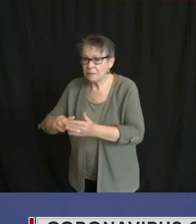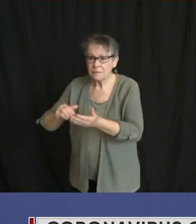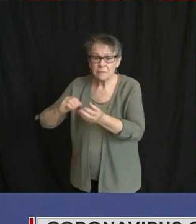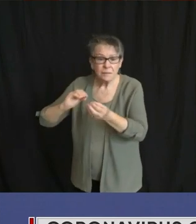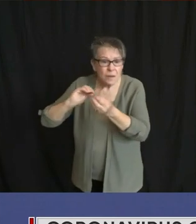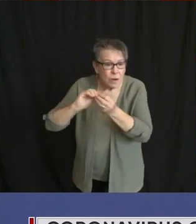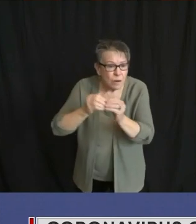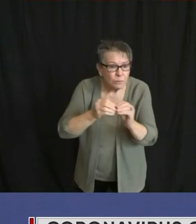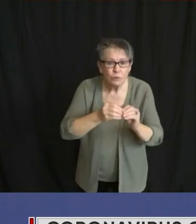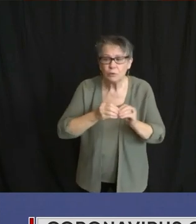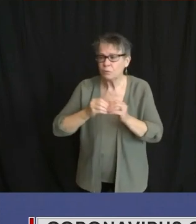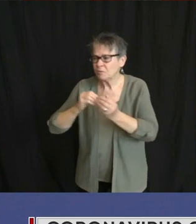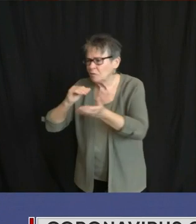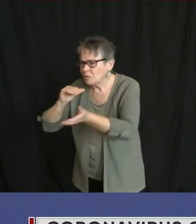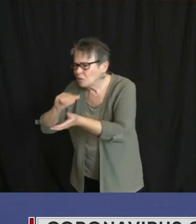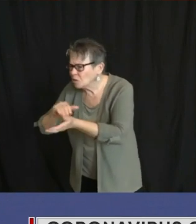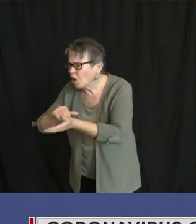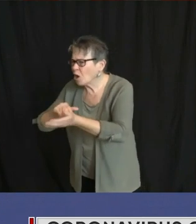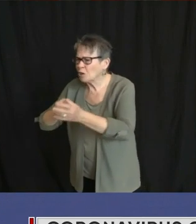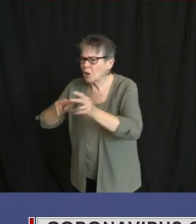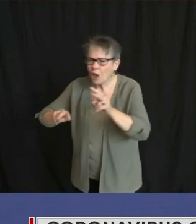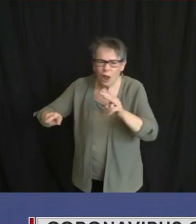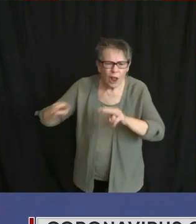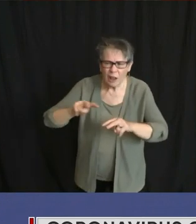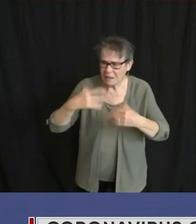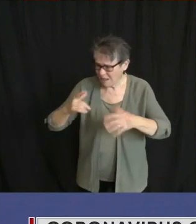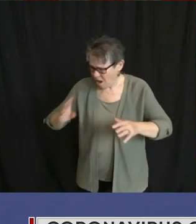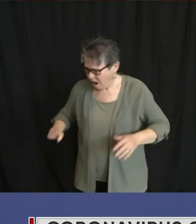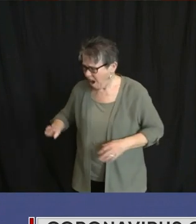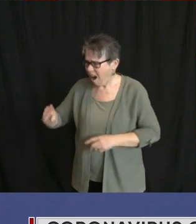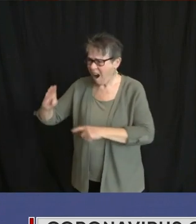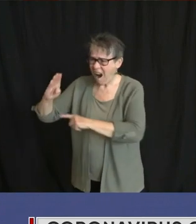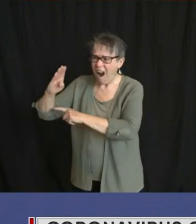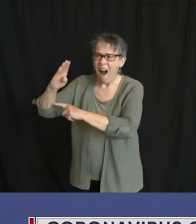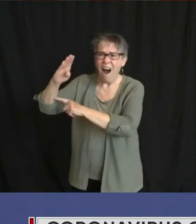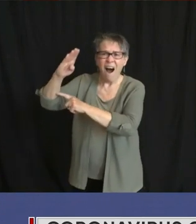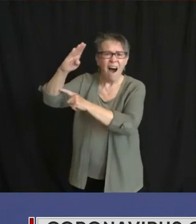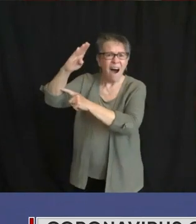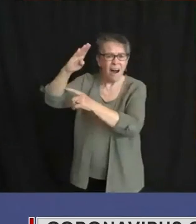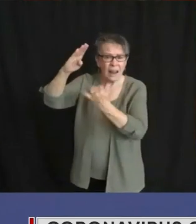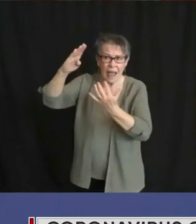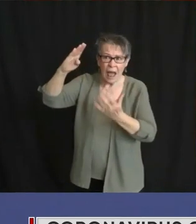AND SOME OF THAT IS HARD FAST